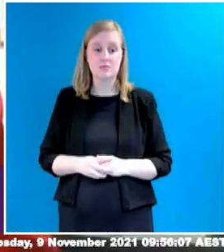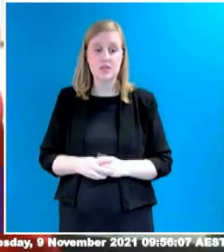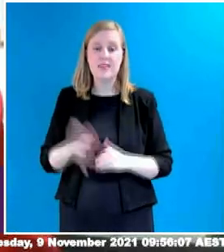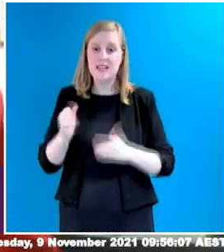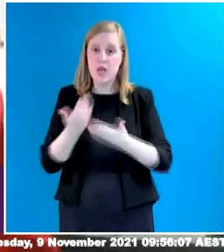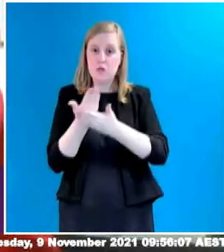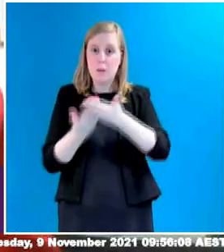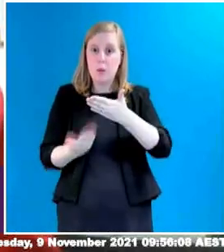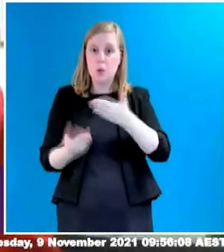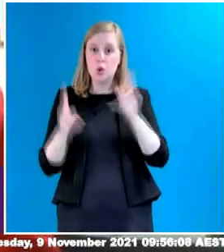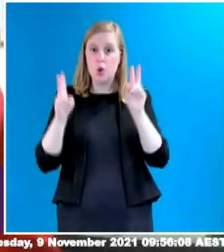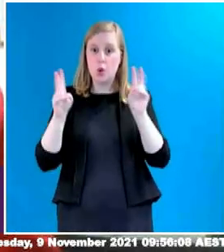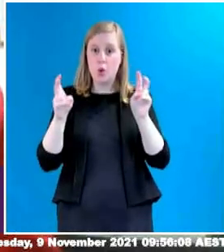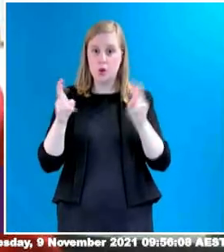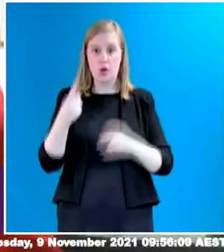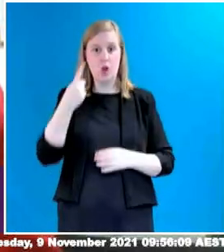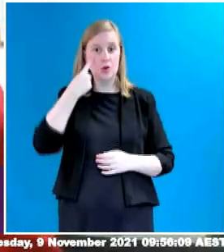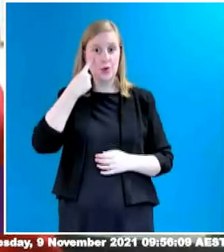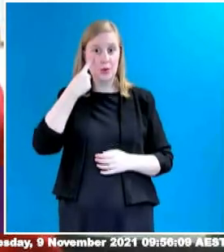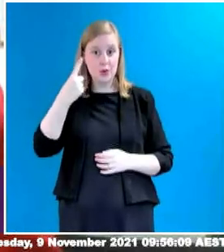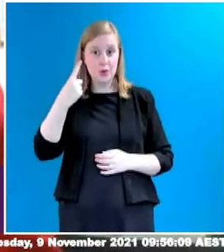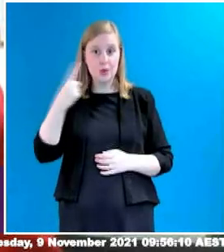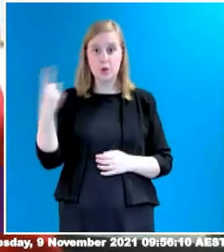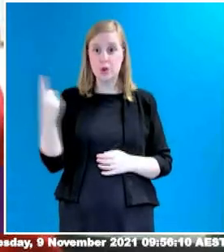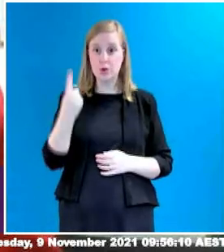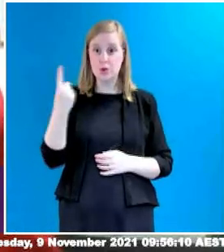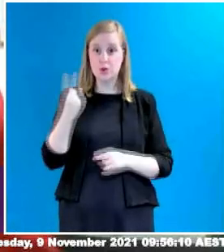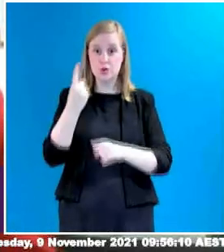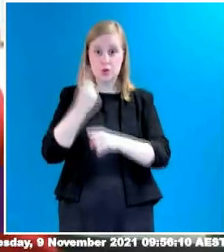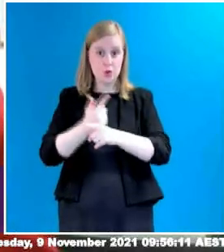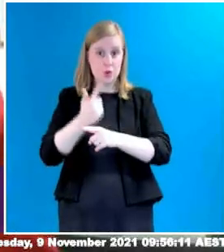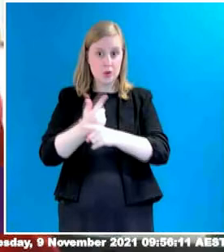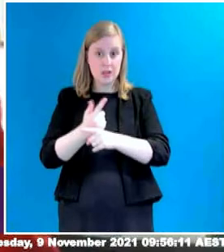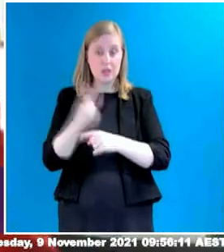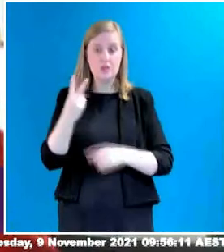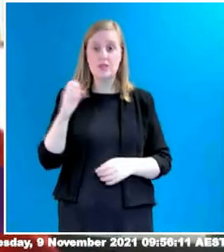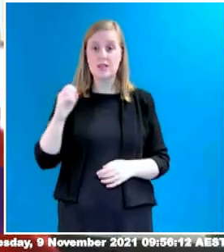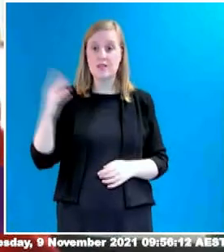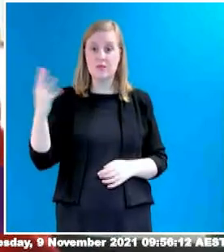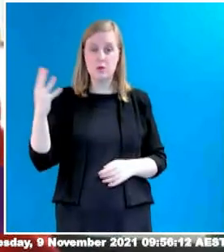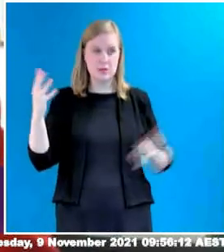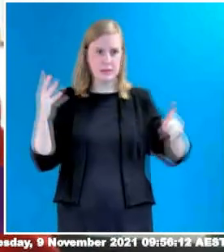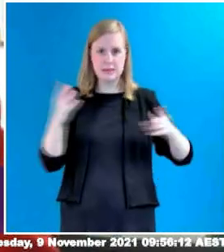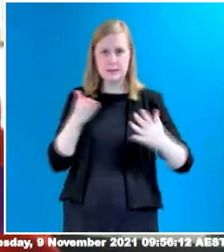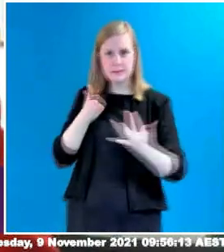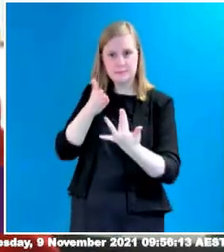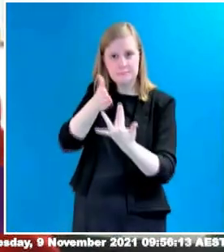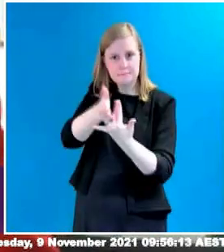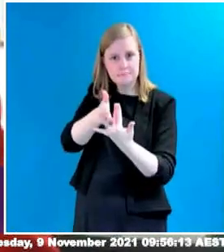Who's Talking in 2014, showing there has been a lot more action --- Can I just stop you there because I want to ask you specifically